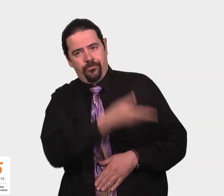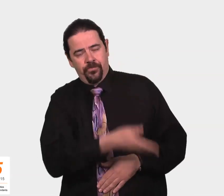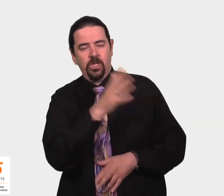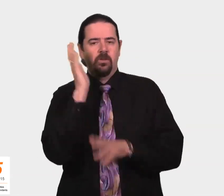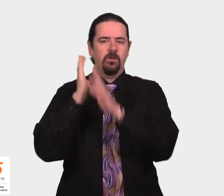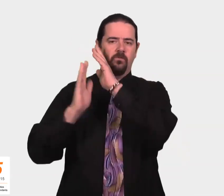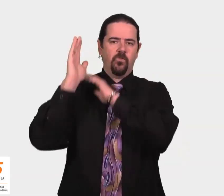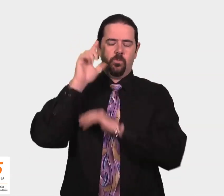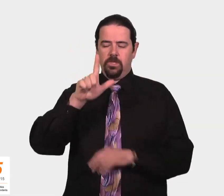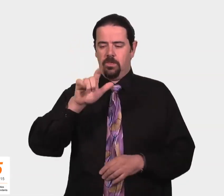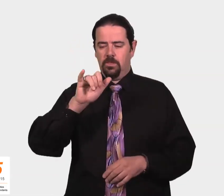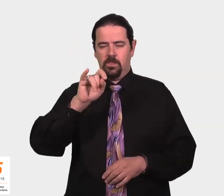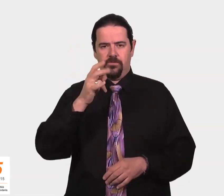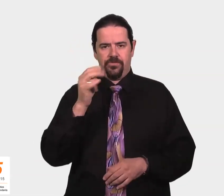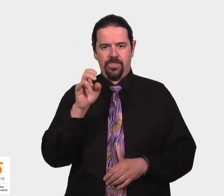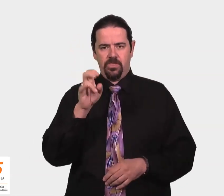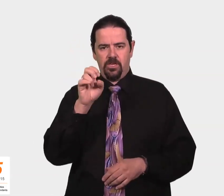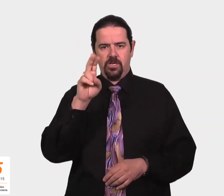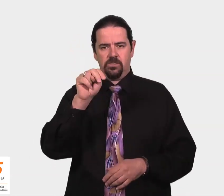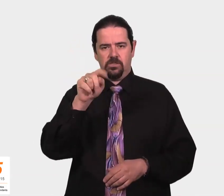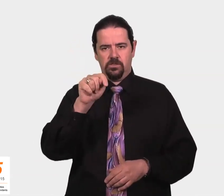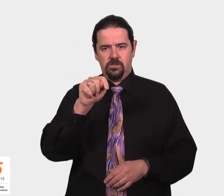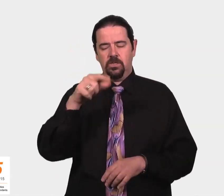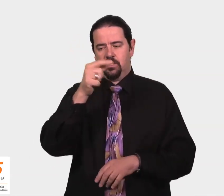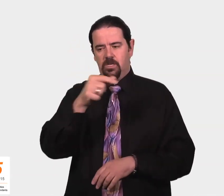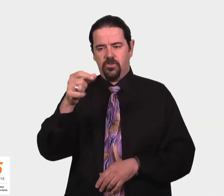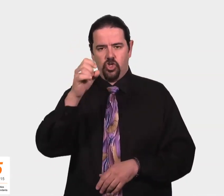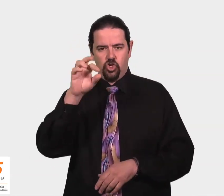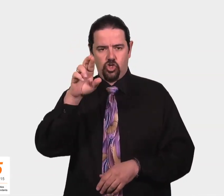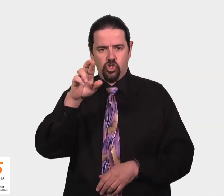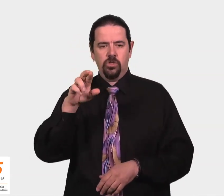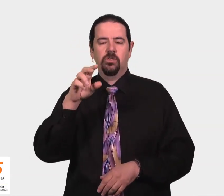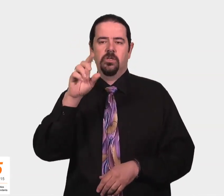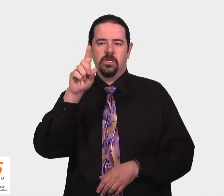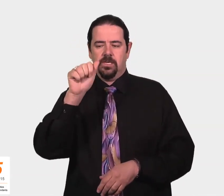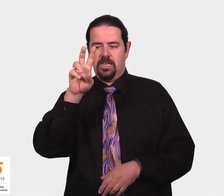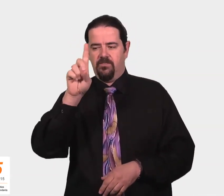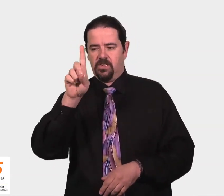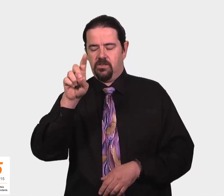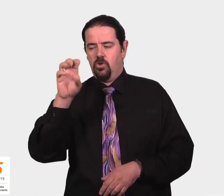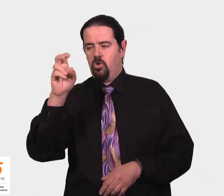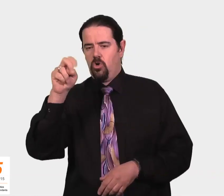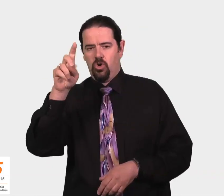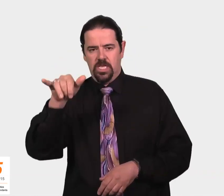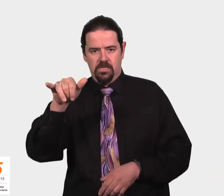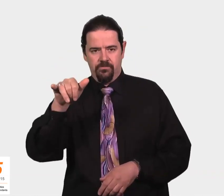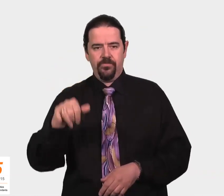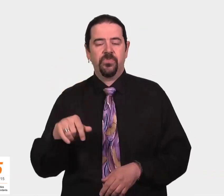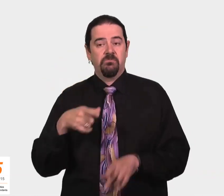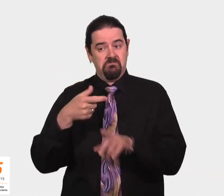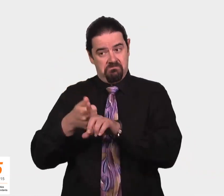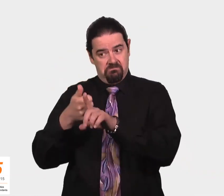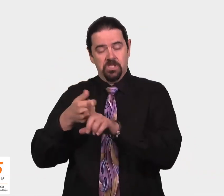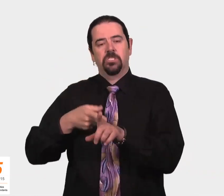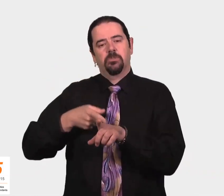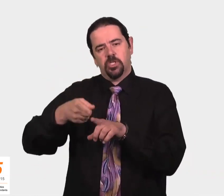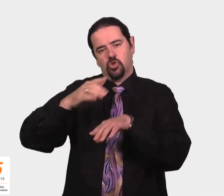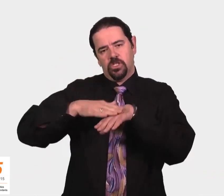and our keynote speaker was former Lieutenant Governor David Onley, Special Advisor on Accessibility,